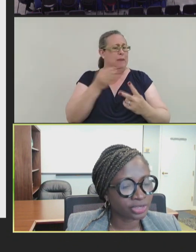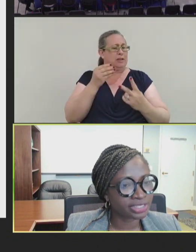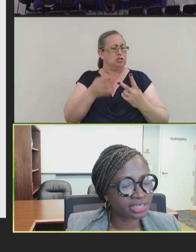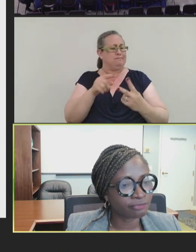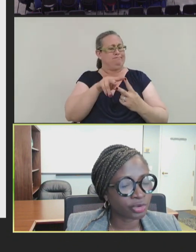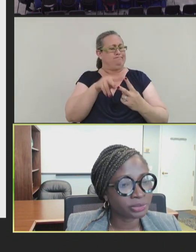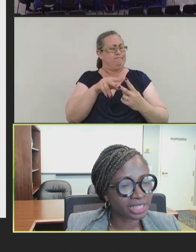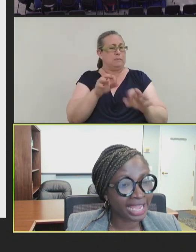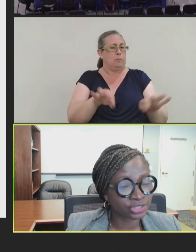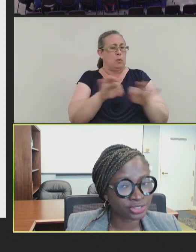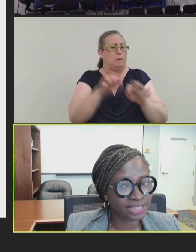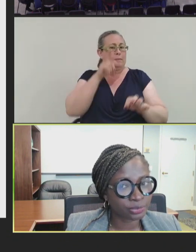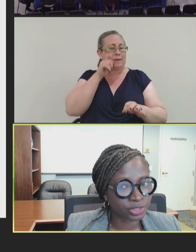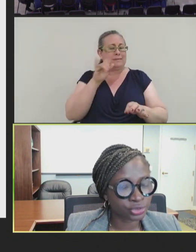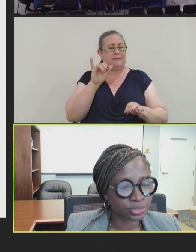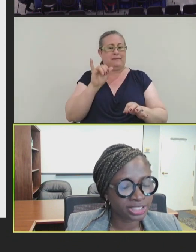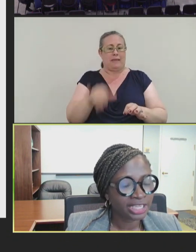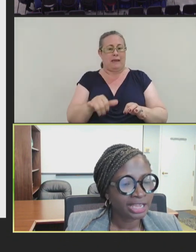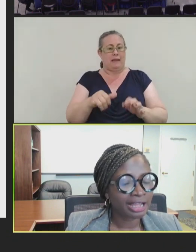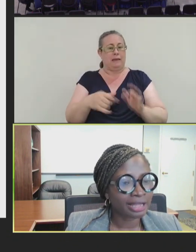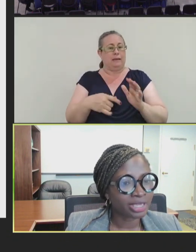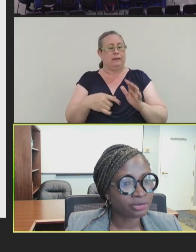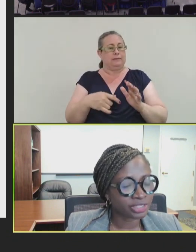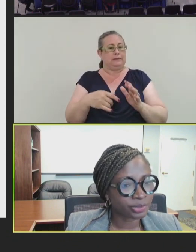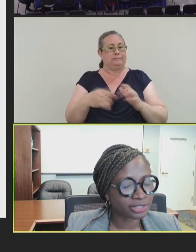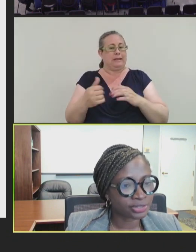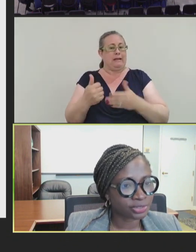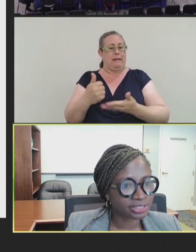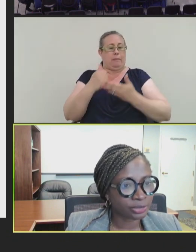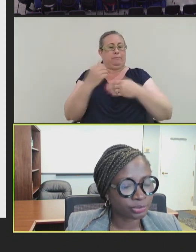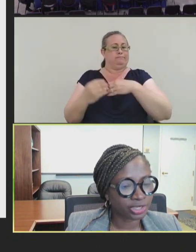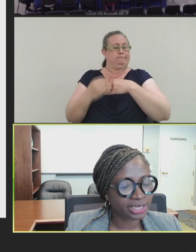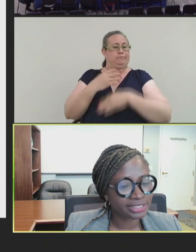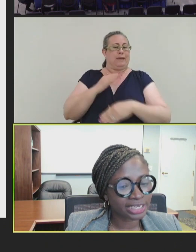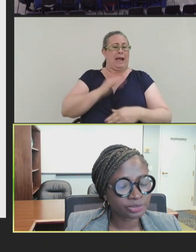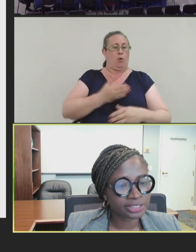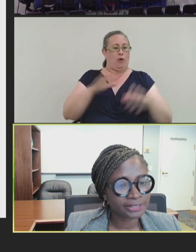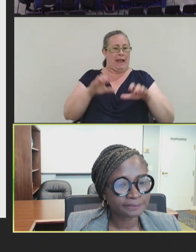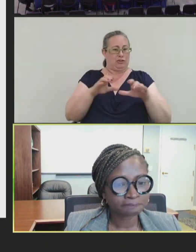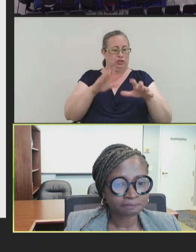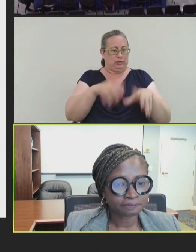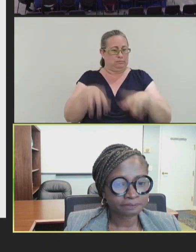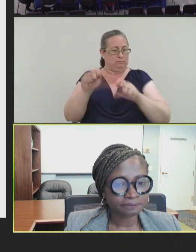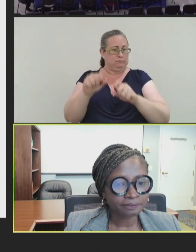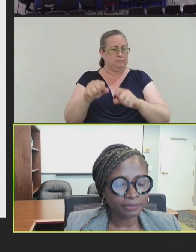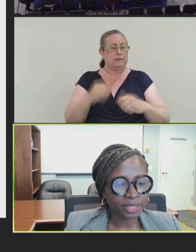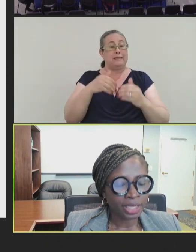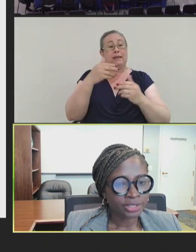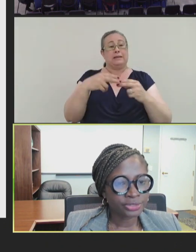because it informed the actions that we took in responding to this outbreak. Next slide, please.